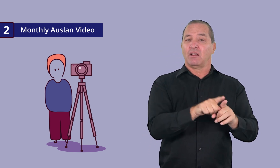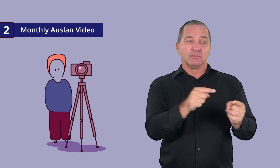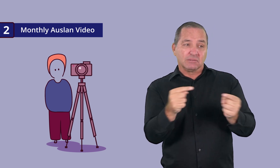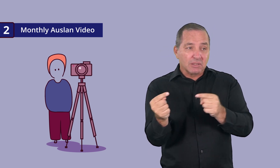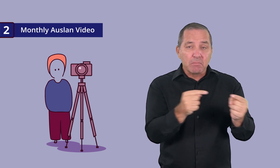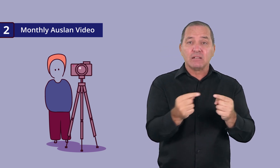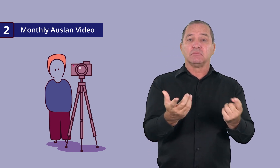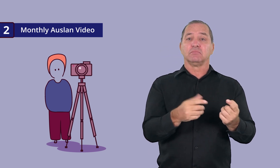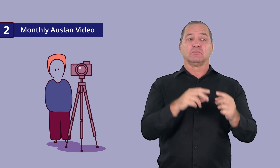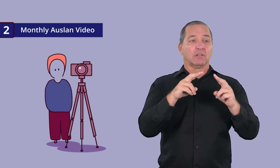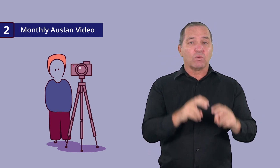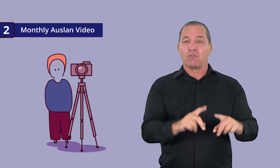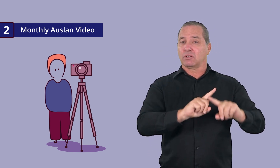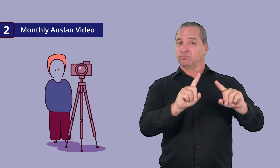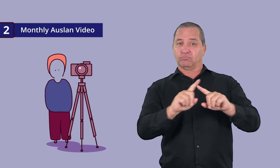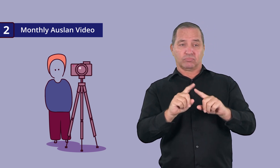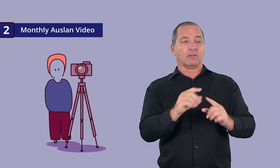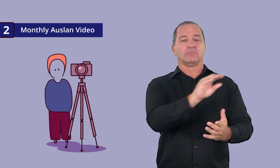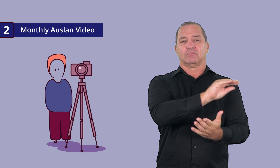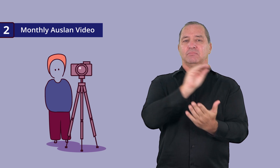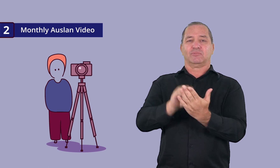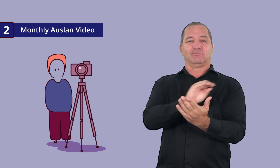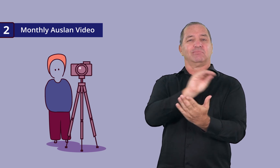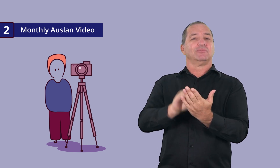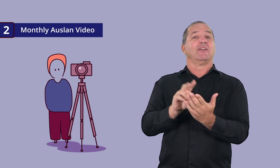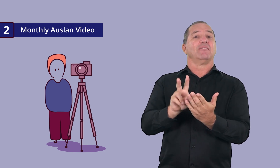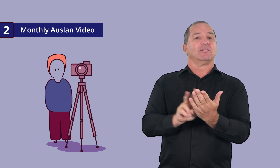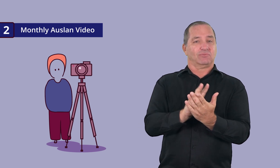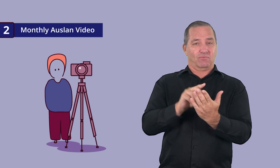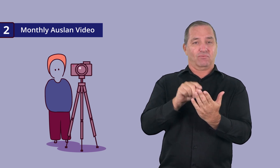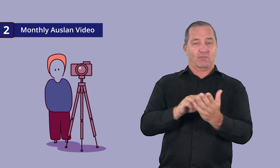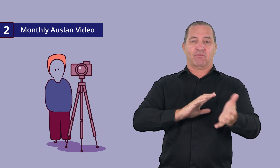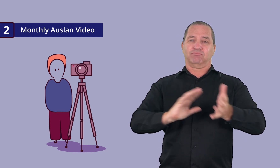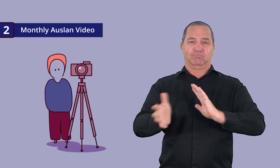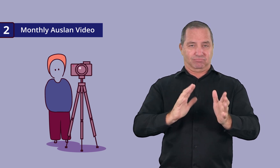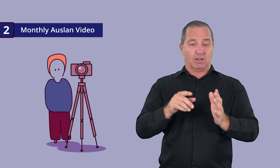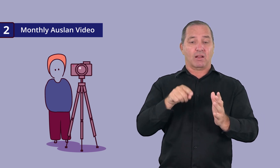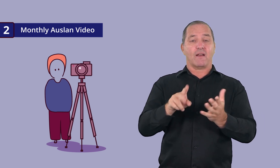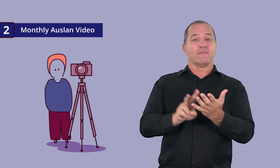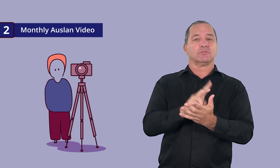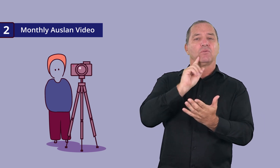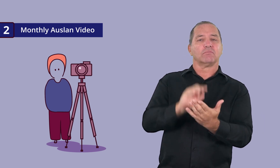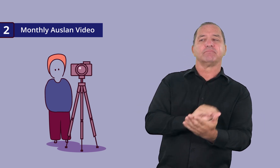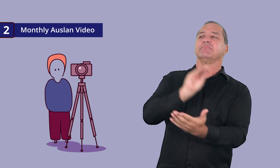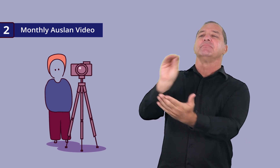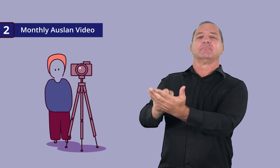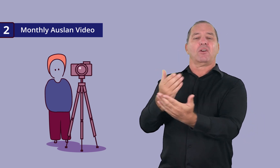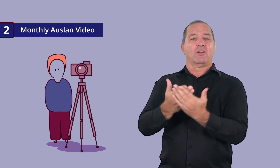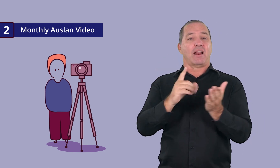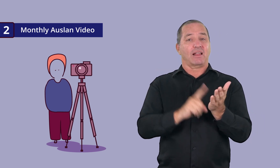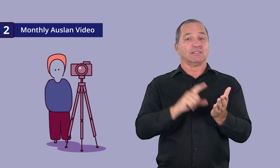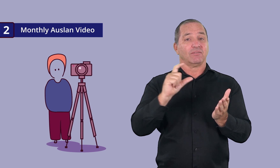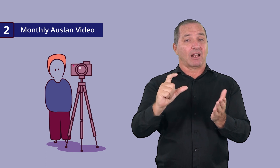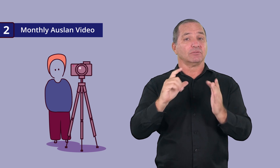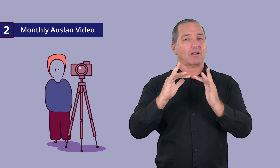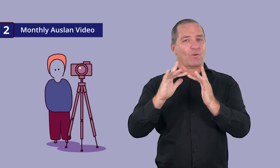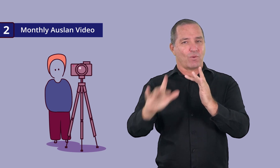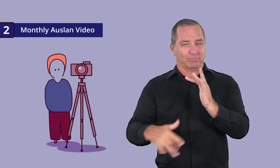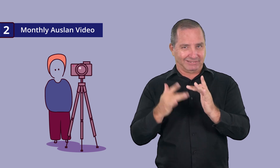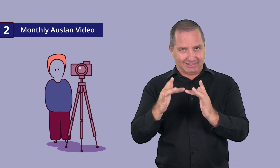and publish this summary on the Legislative Council website.